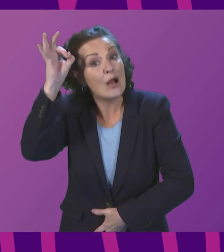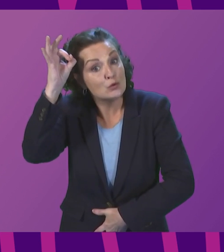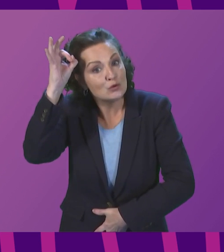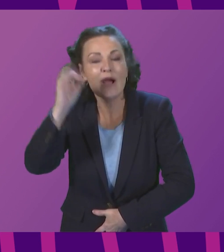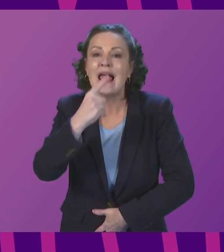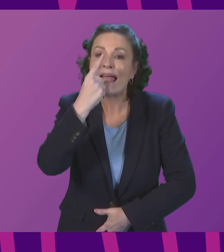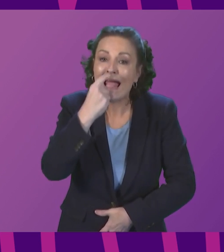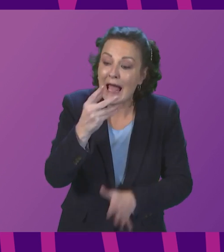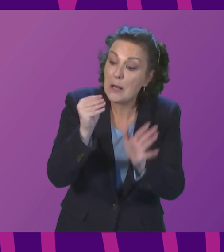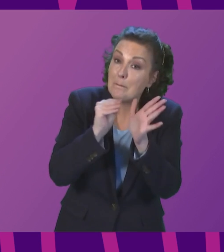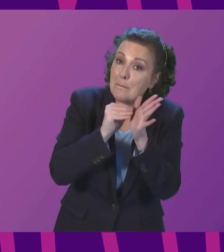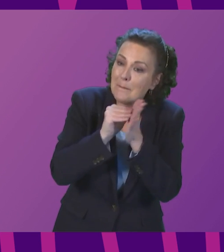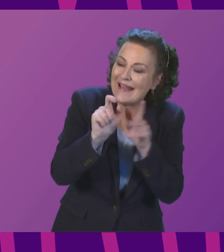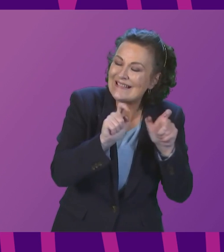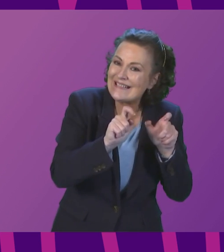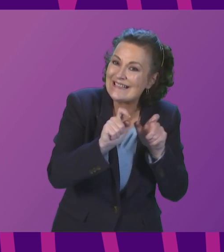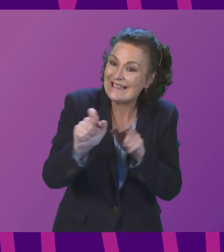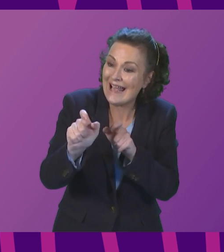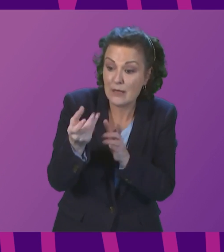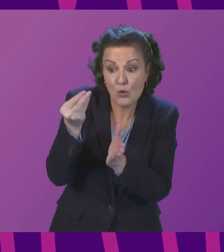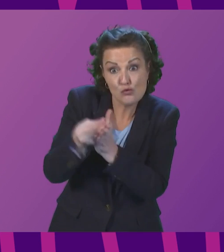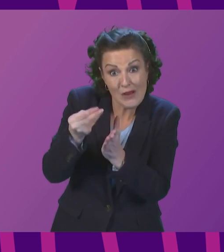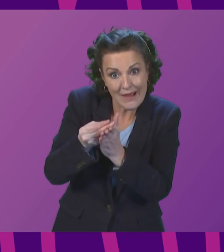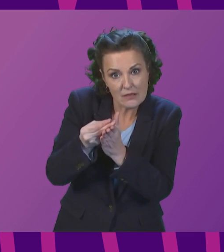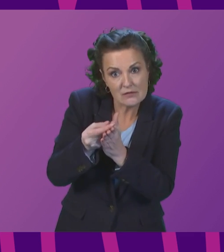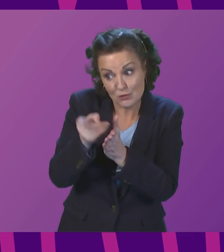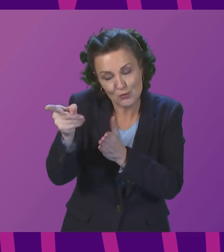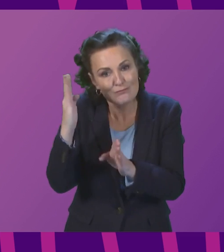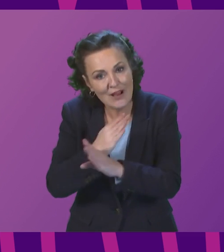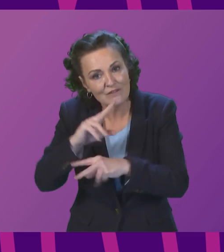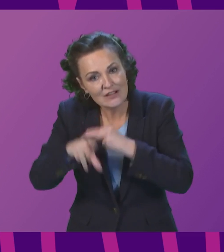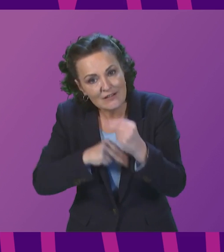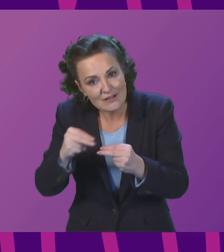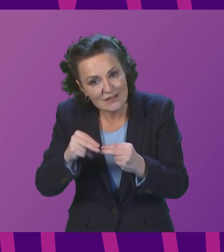rates to private nurseries that provide free early learning and childcare places, as well as to childminders.